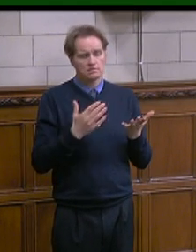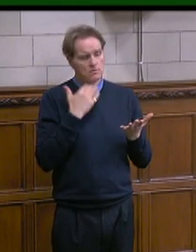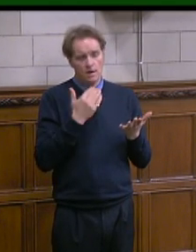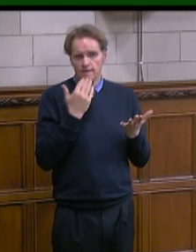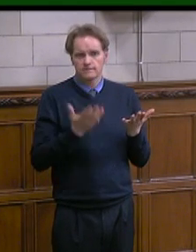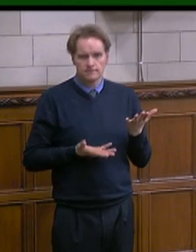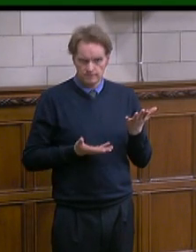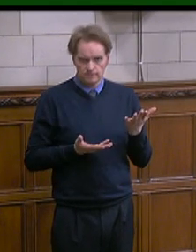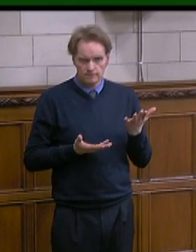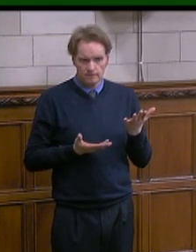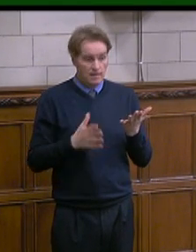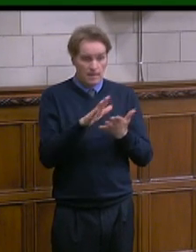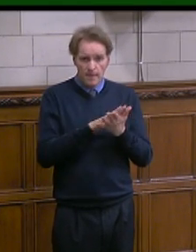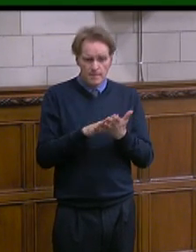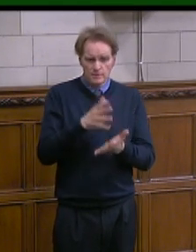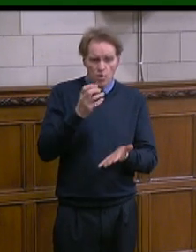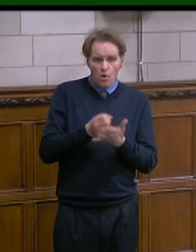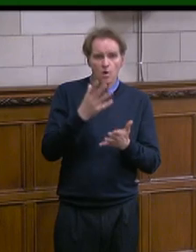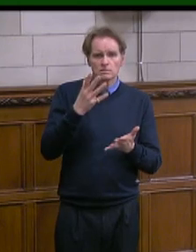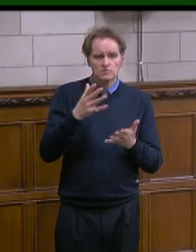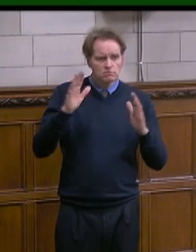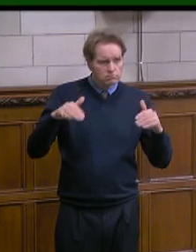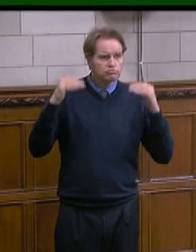of signing interpreters, resulting in higher costs for things such as Access to Work.